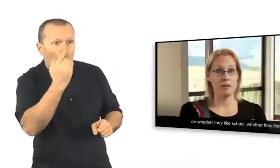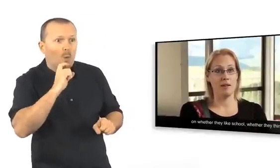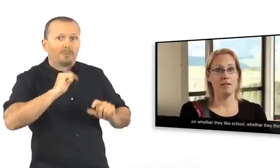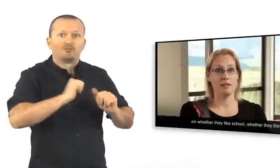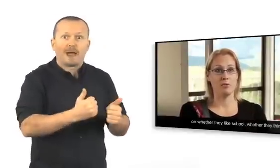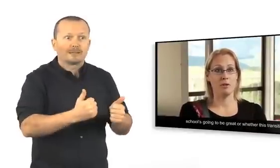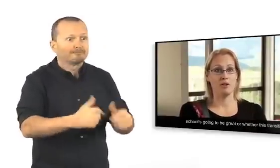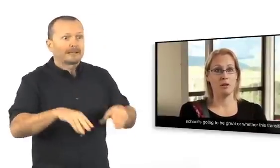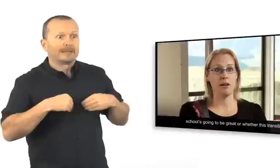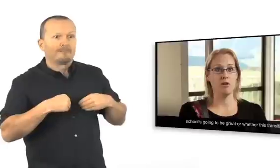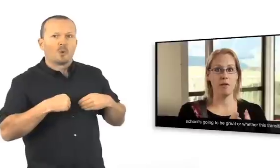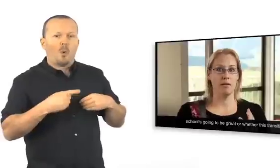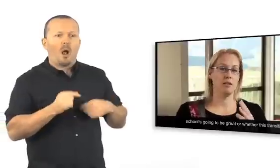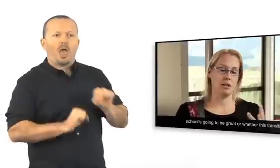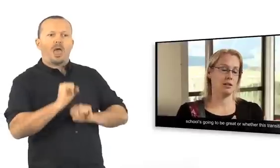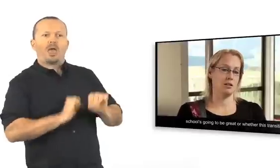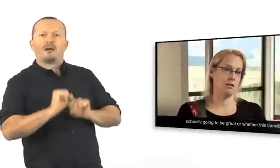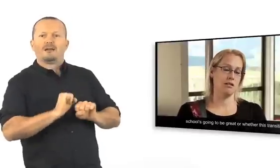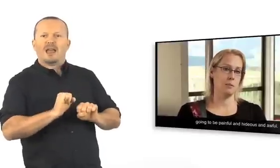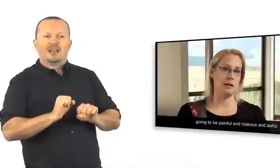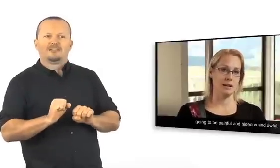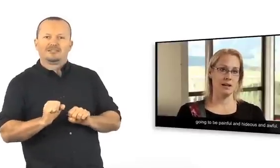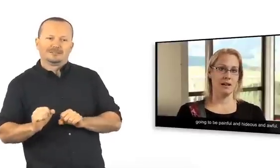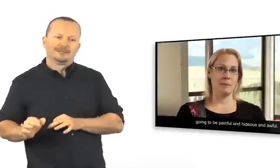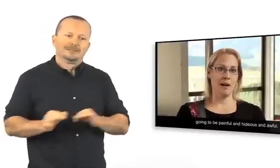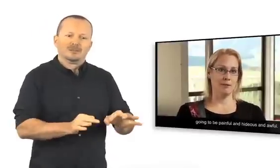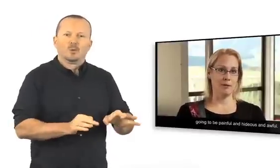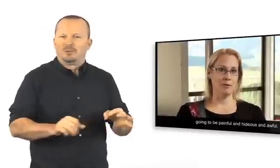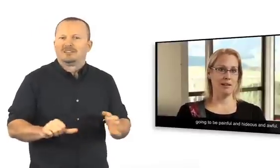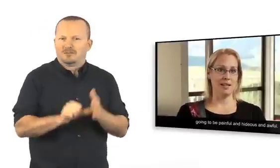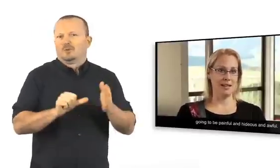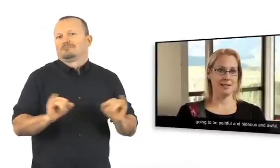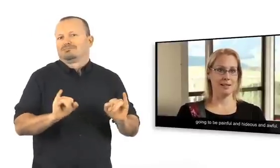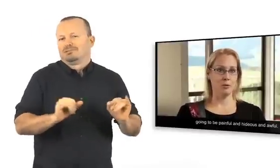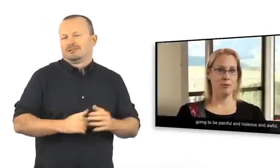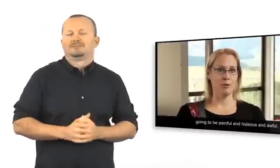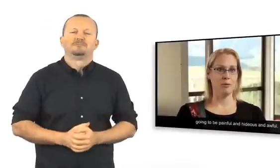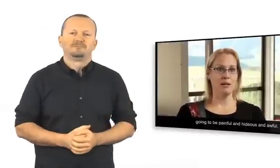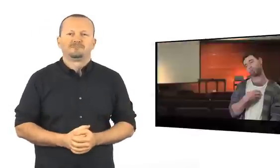whether they think school’s going to be great or whether this transition’s going to be painful and hideous and awful.